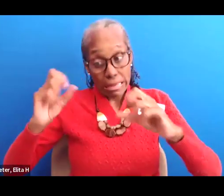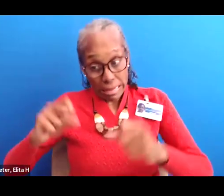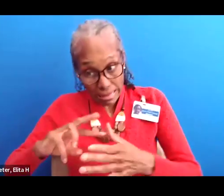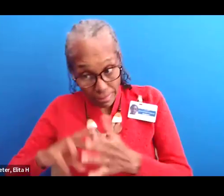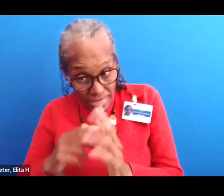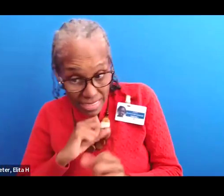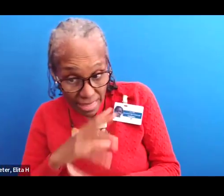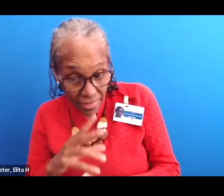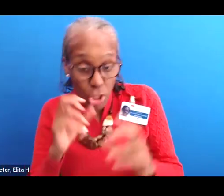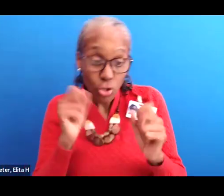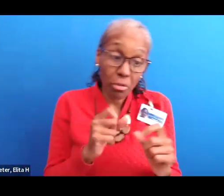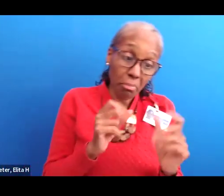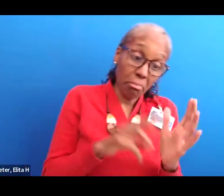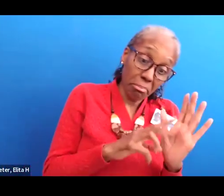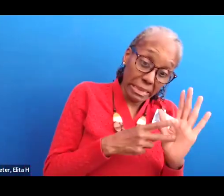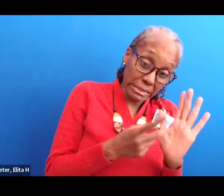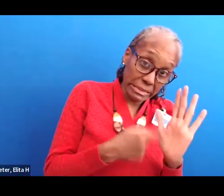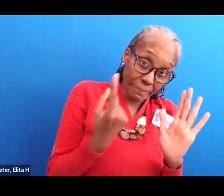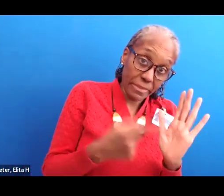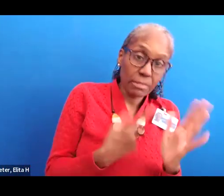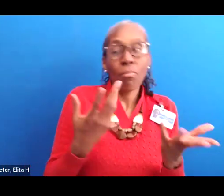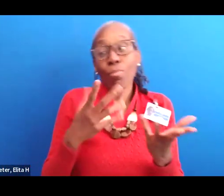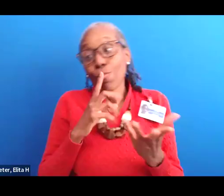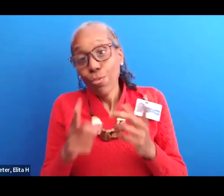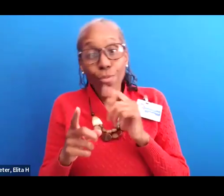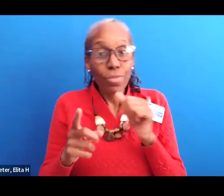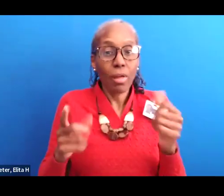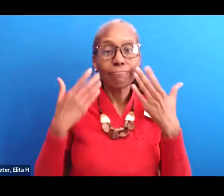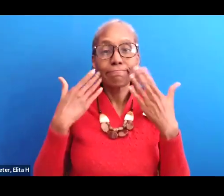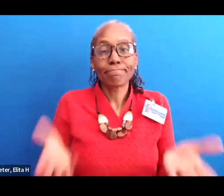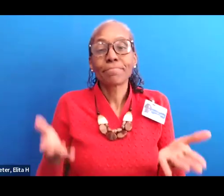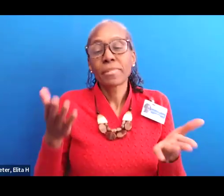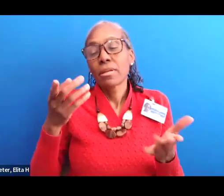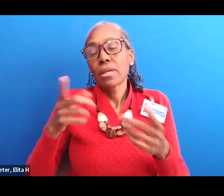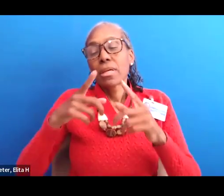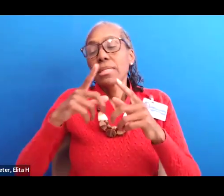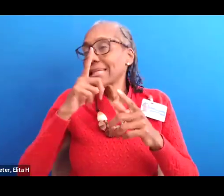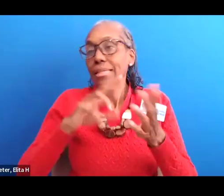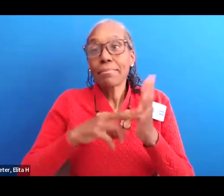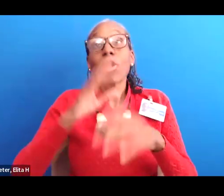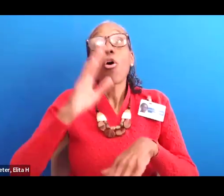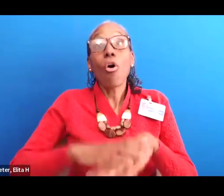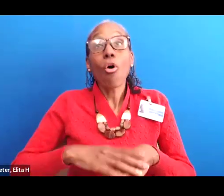Well, it could be true, but it doesn't necessarily mean that it's a sign of kidney trouble.